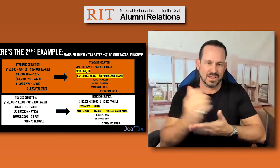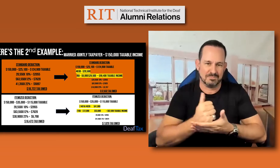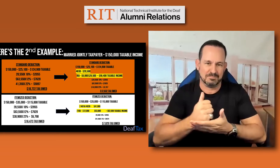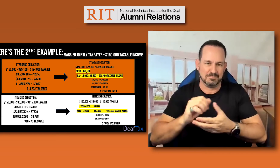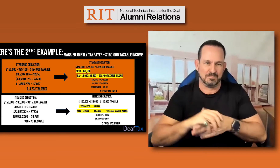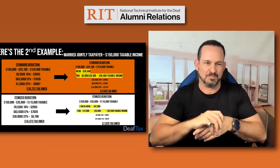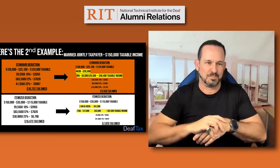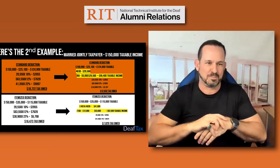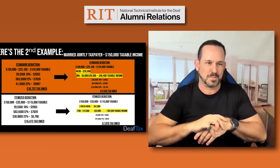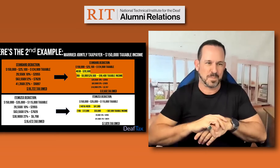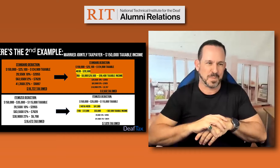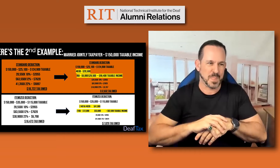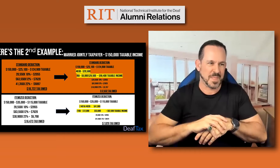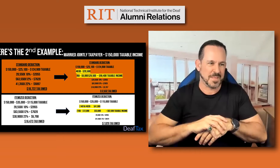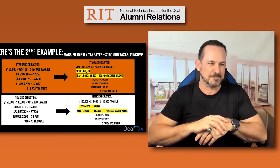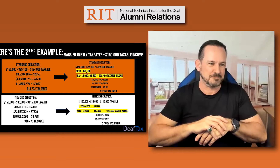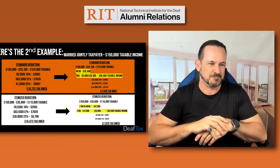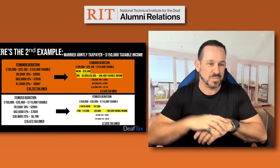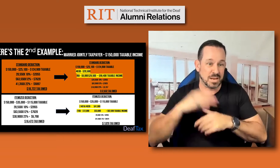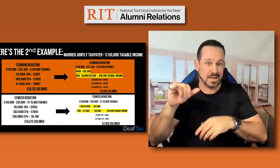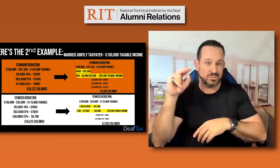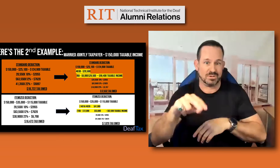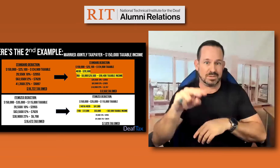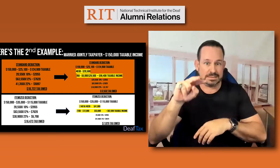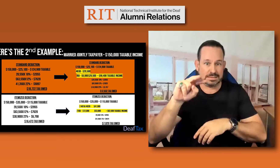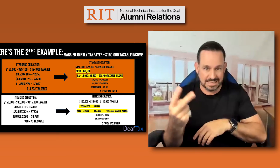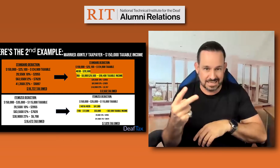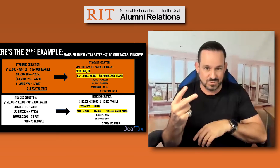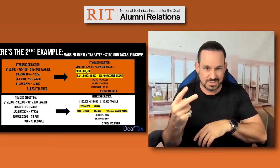And the goal of the accountant is to reduce the taxable income.